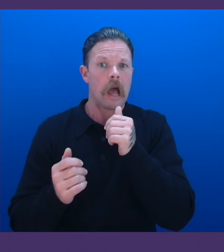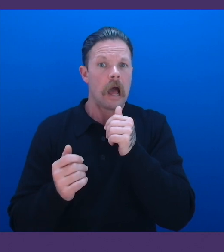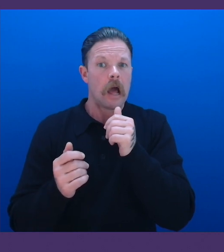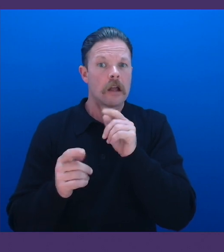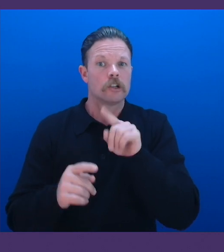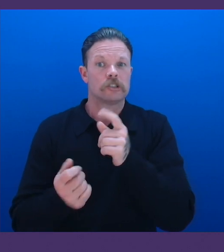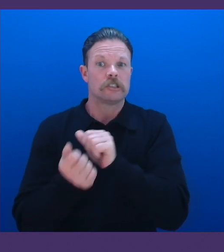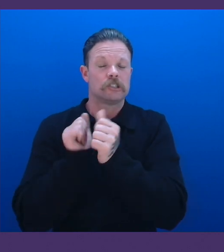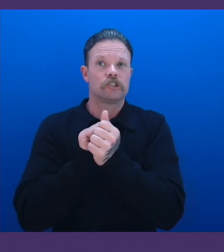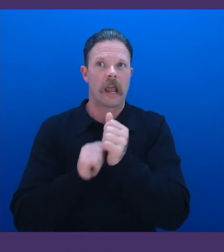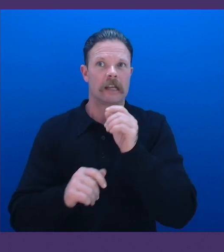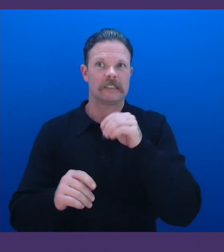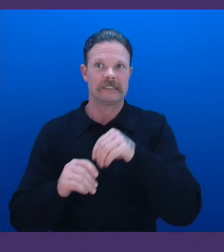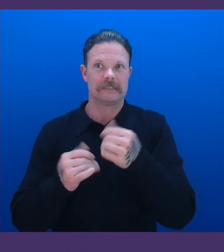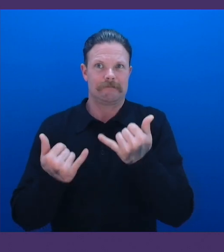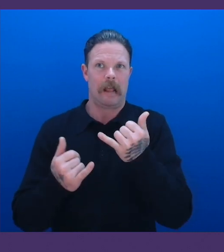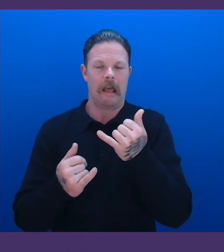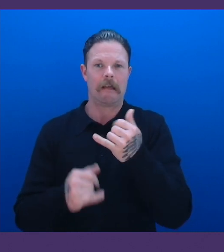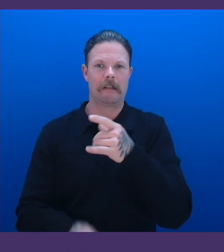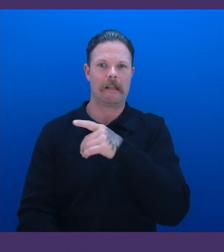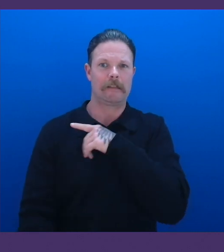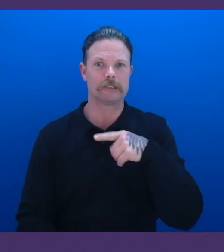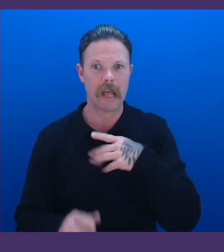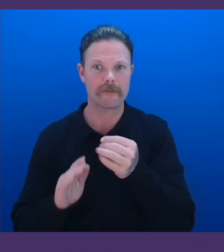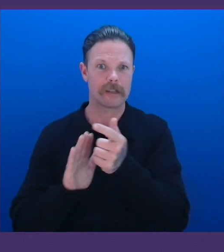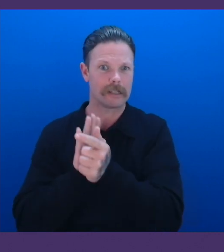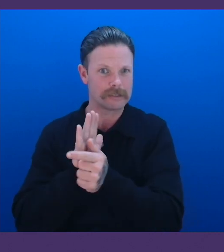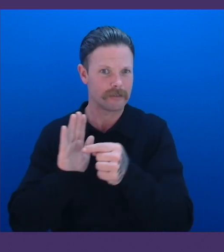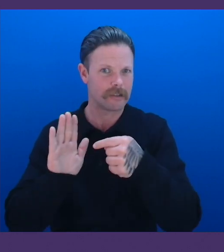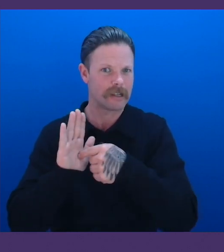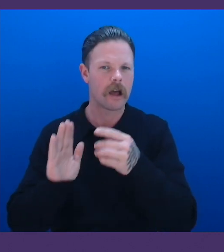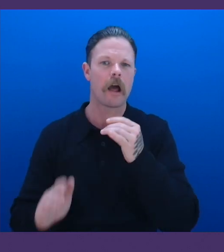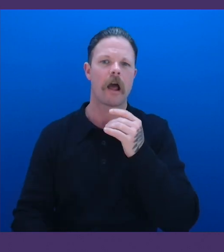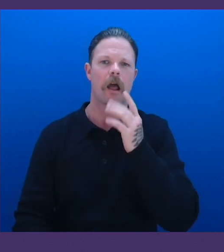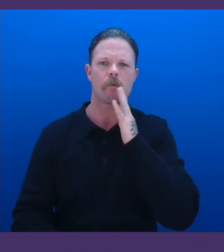Definite interest I think from certain sectors though.